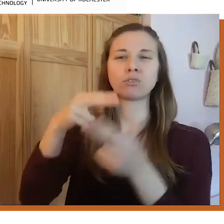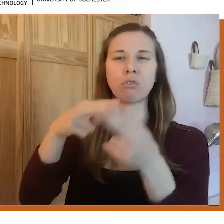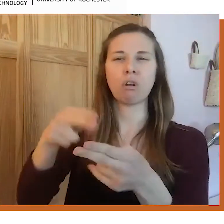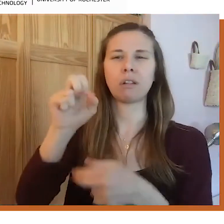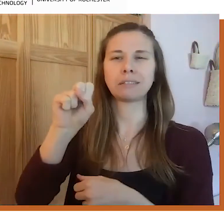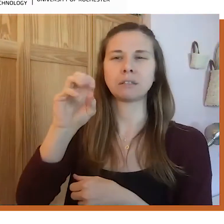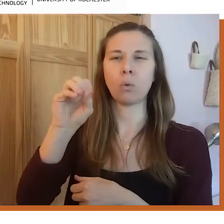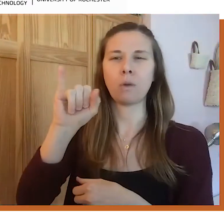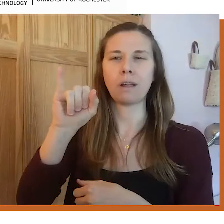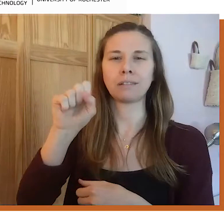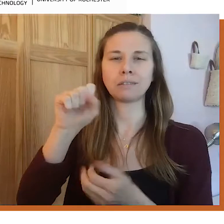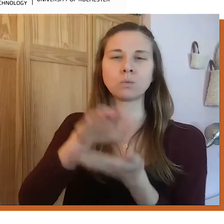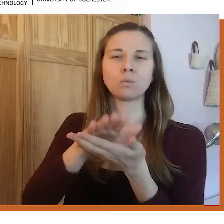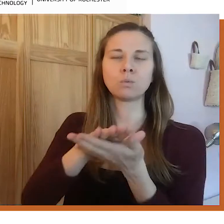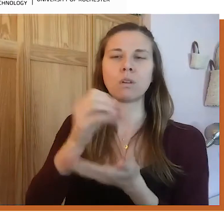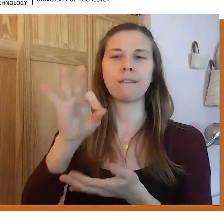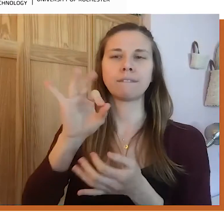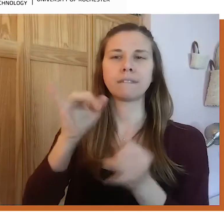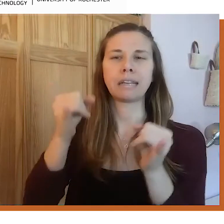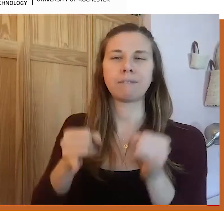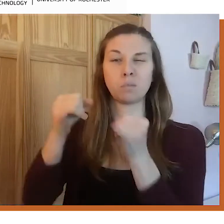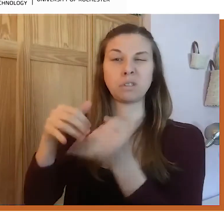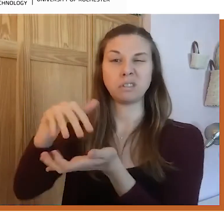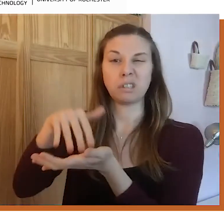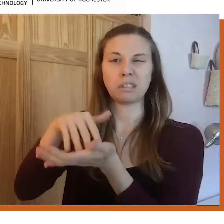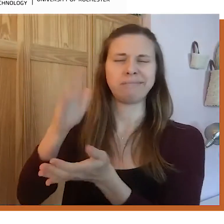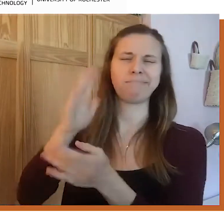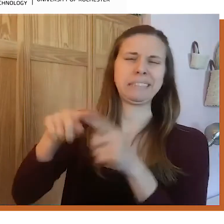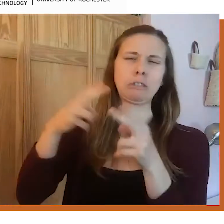Now the college is called the School of Individualized Studies, SOIS--